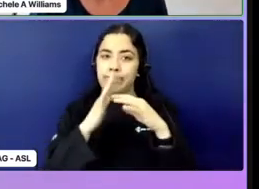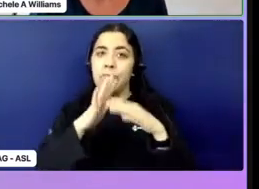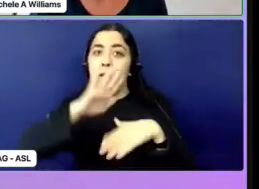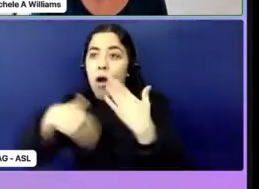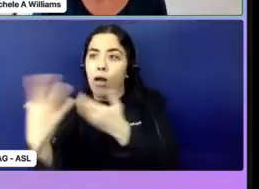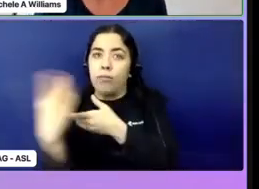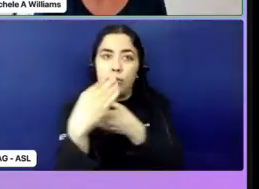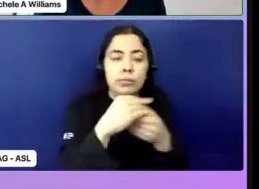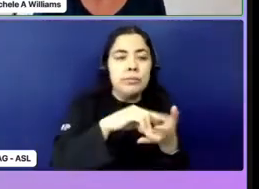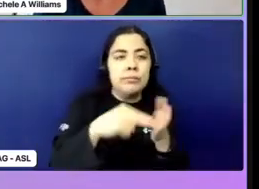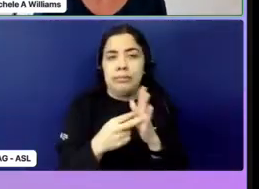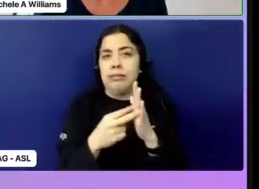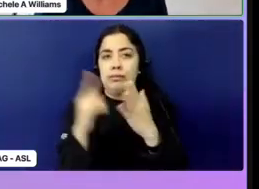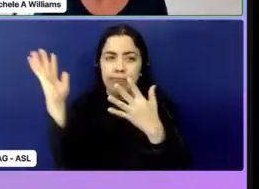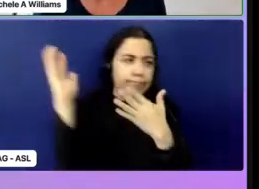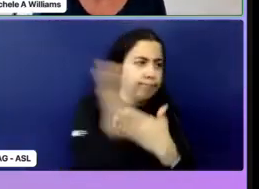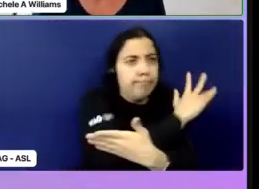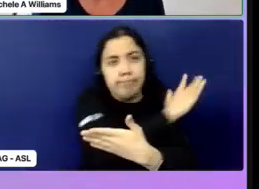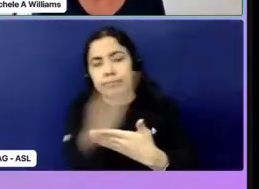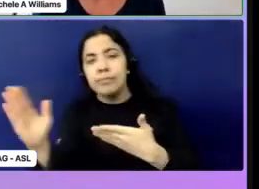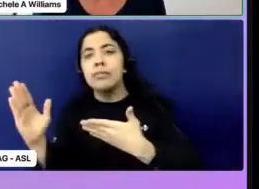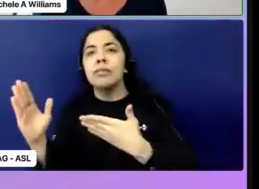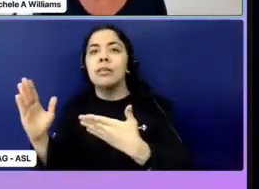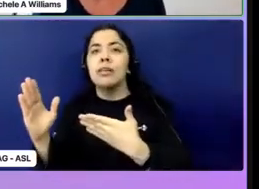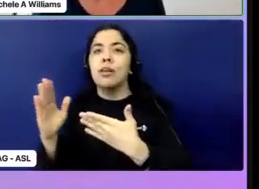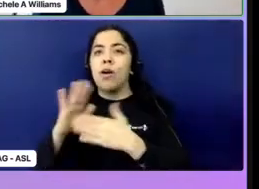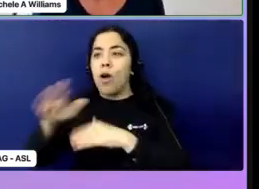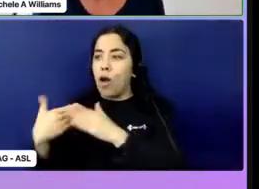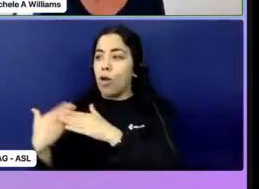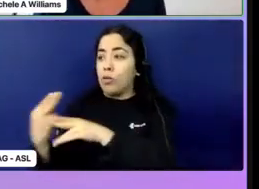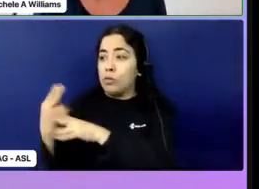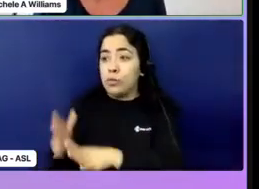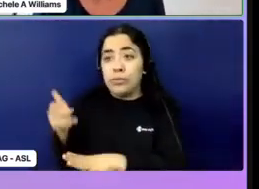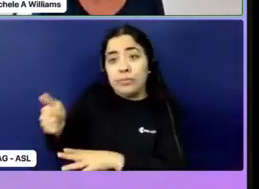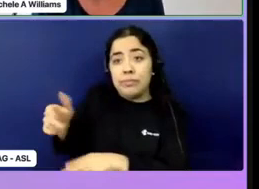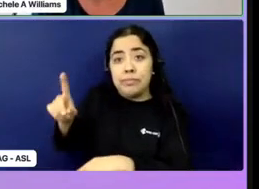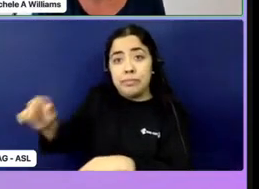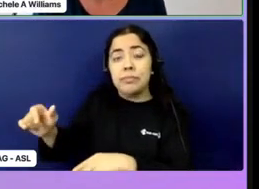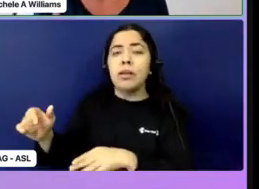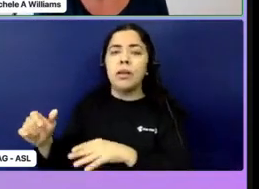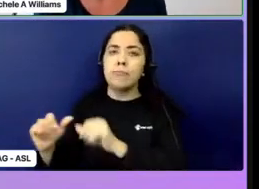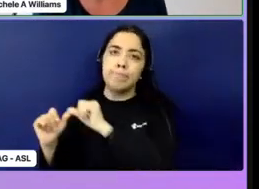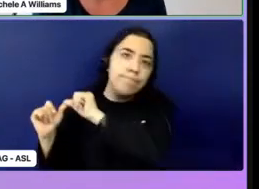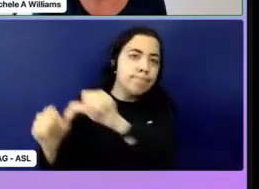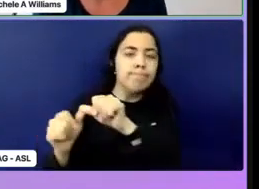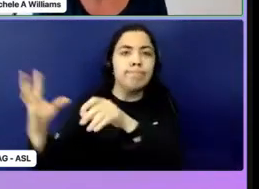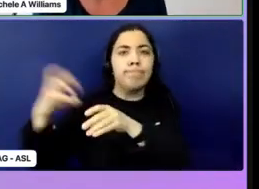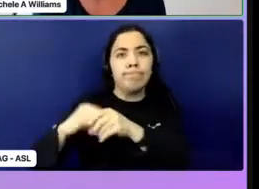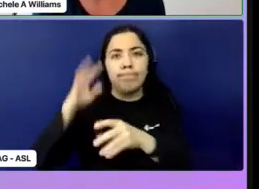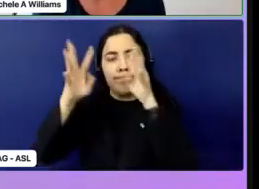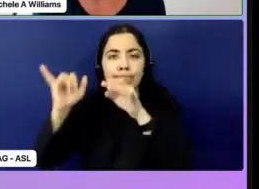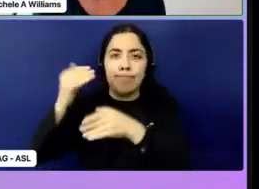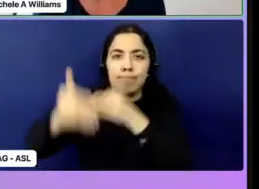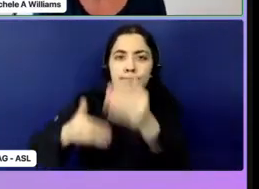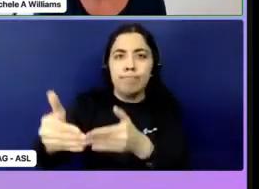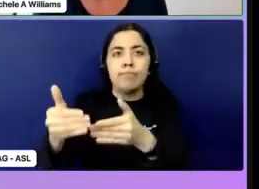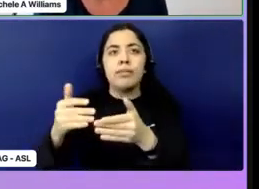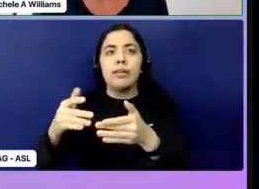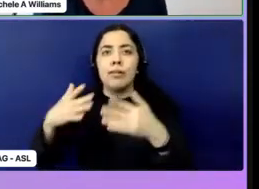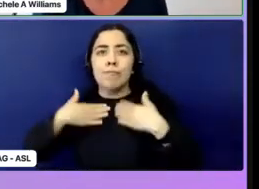accessibility. No, instead we should be testing for all the factors of inclusion. And that includes disabled users, and representation from the variety